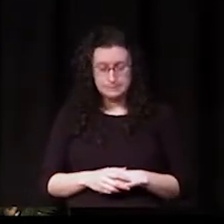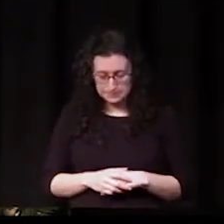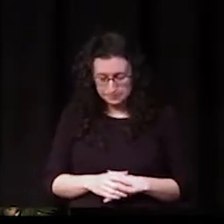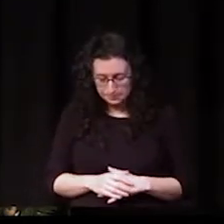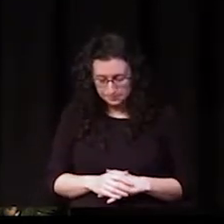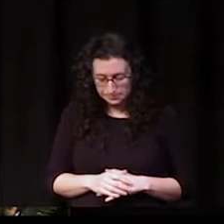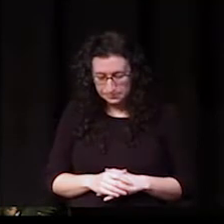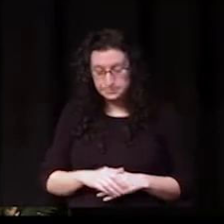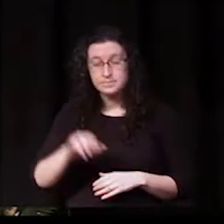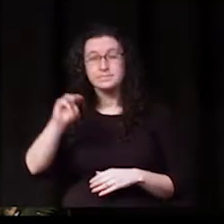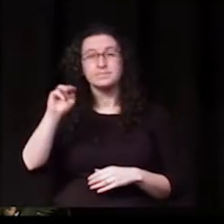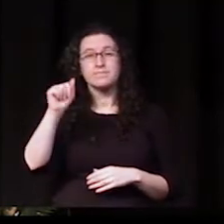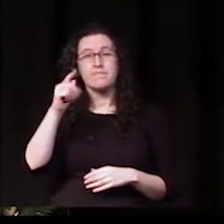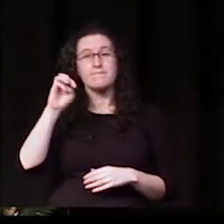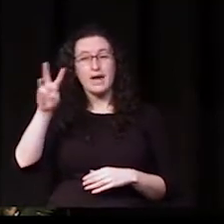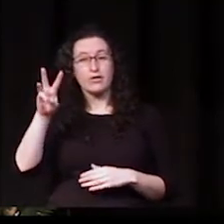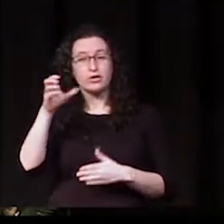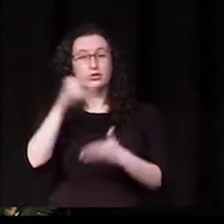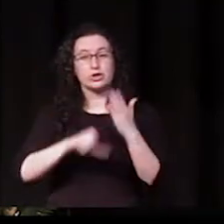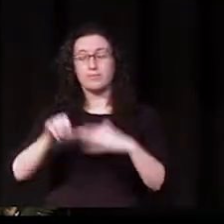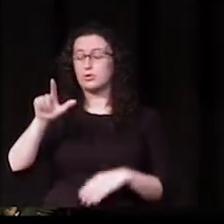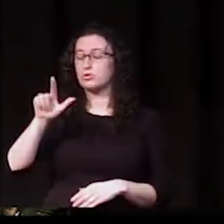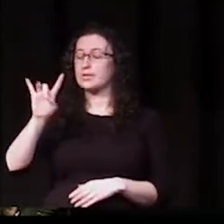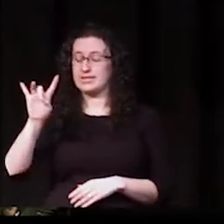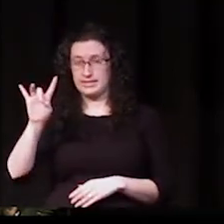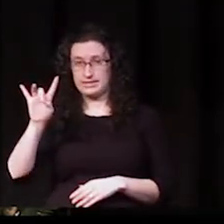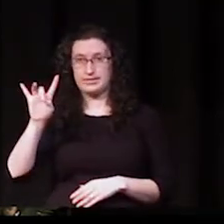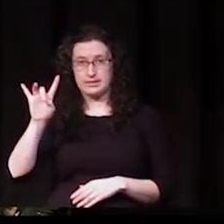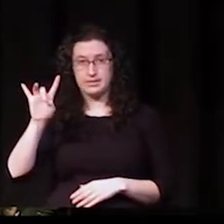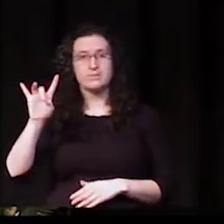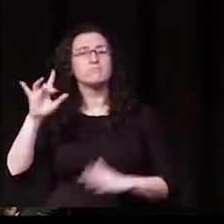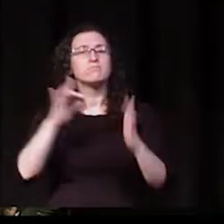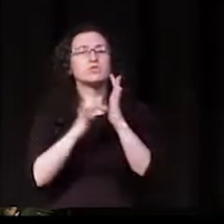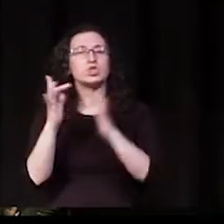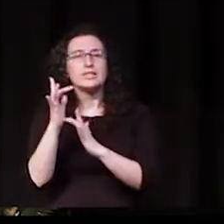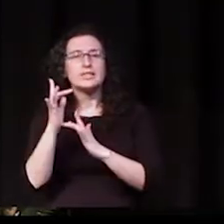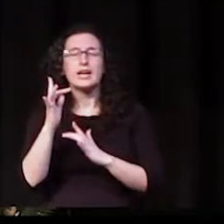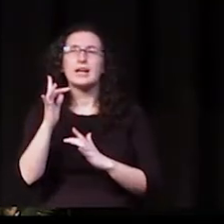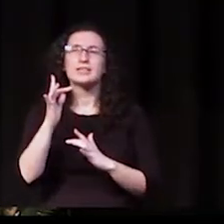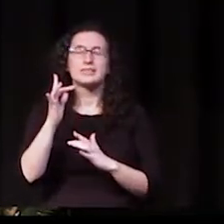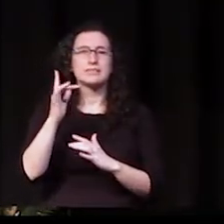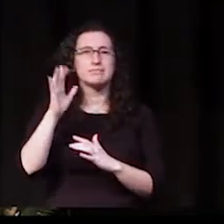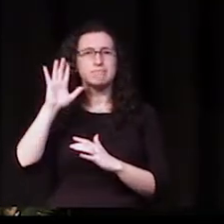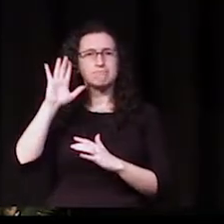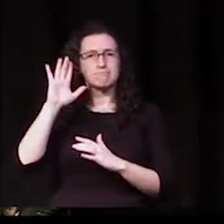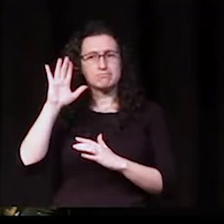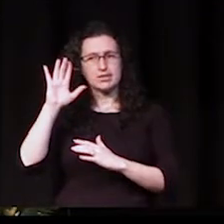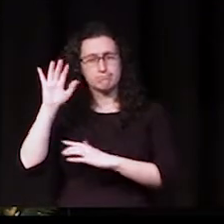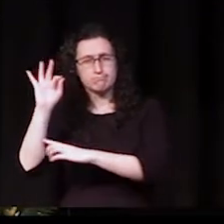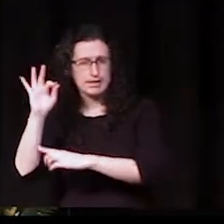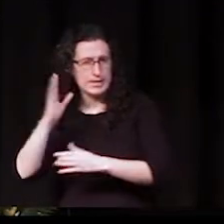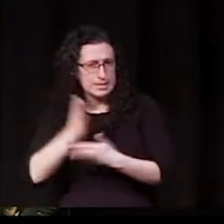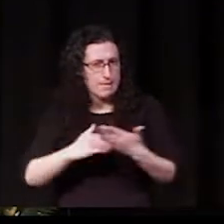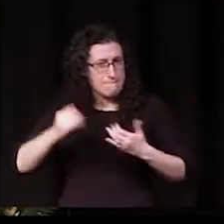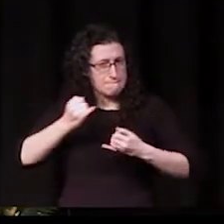In Matthew, chapter 28, as Jesus is giving some of His final teaching to His disciples, He says these words.